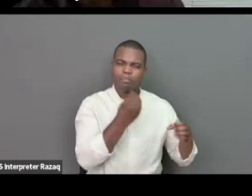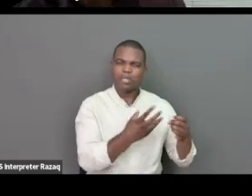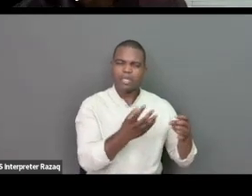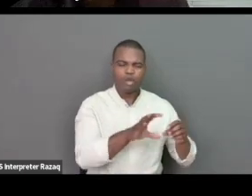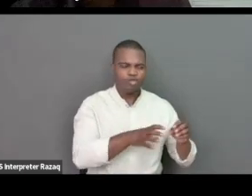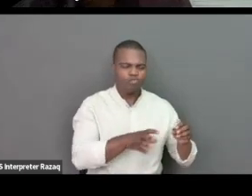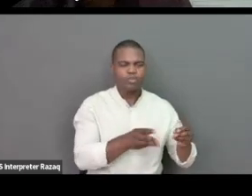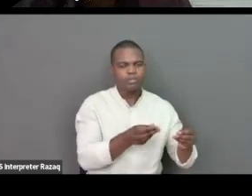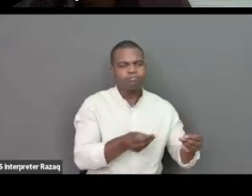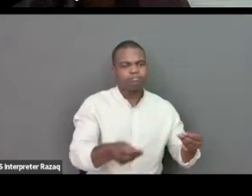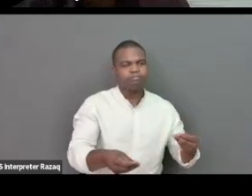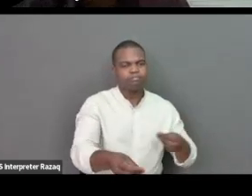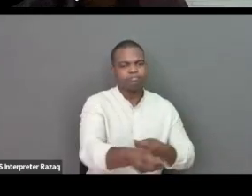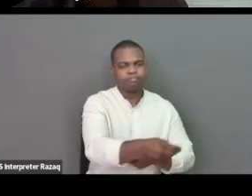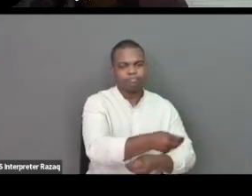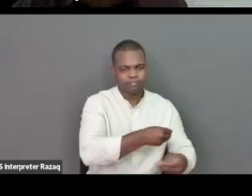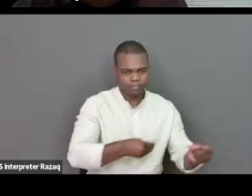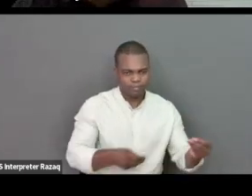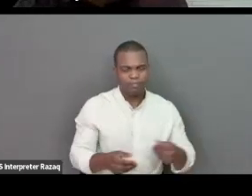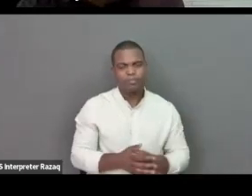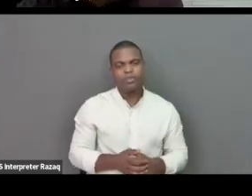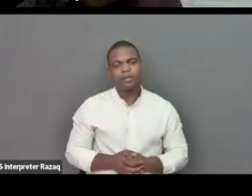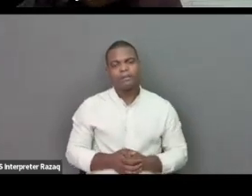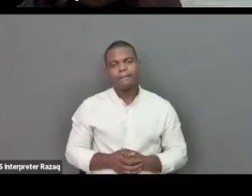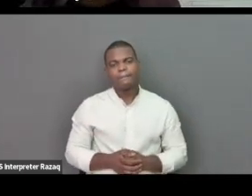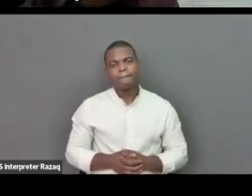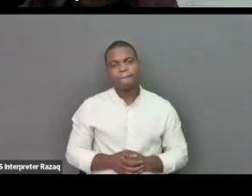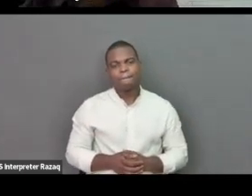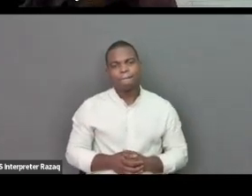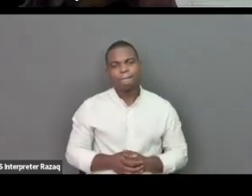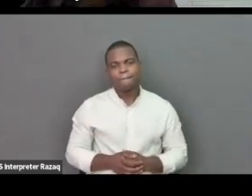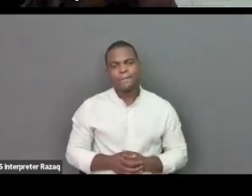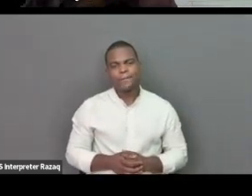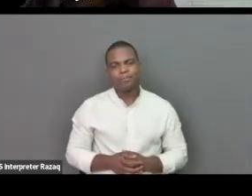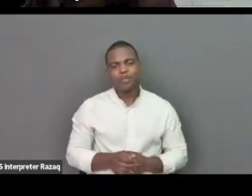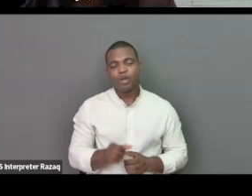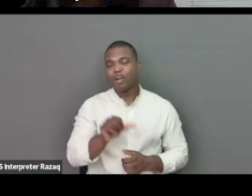Provides such thing and Portugal is close to that, if I remember